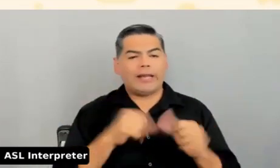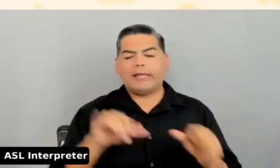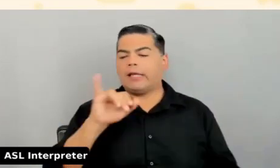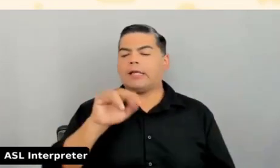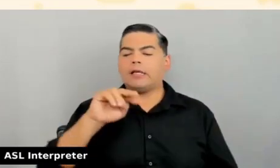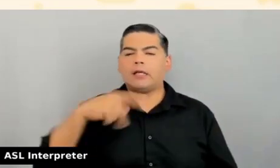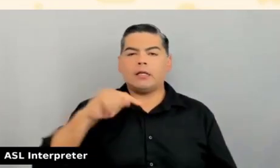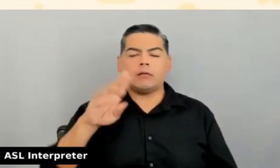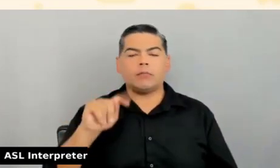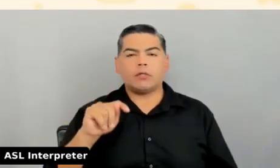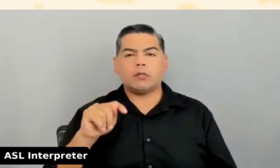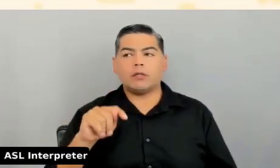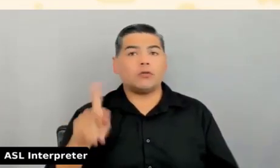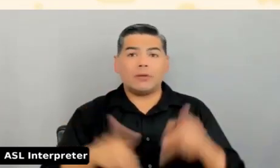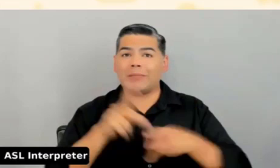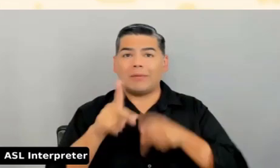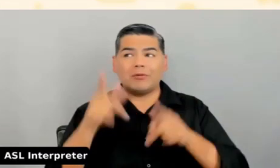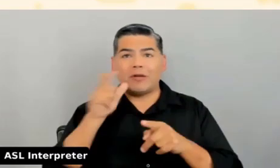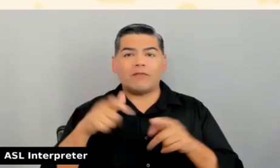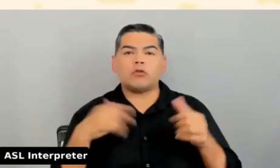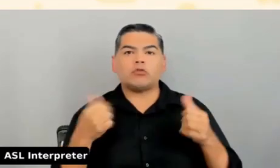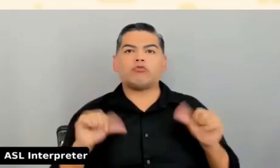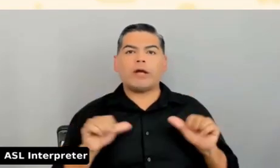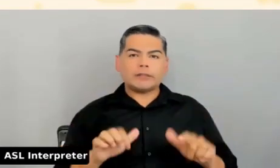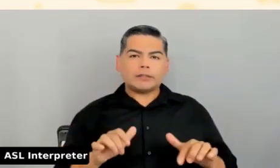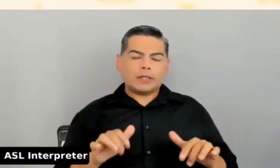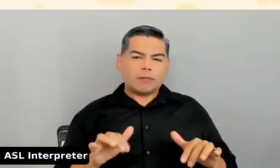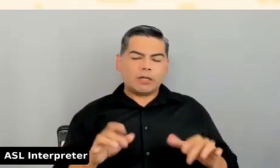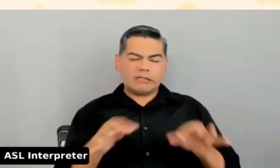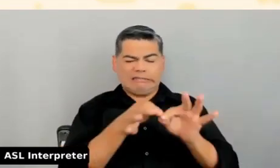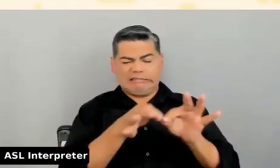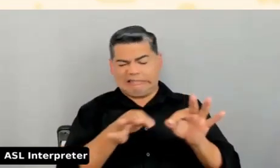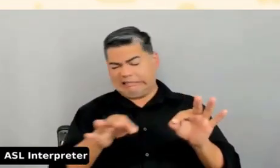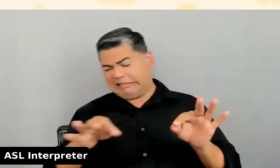So that people do not have to attempt to type long complex passwords because that's not fun.